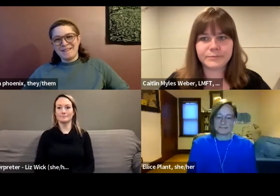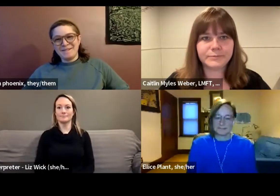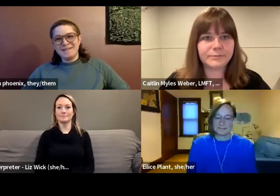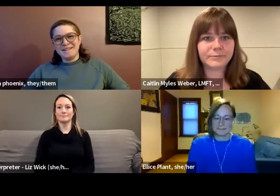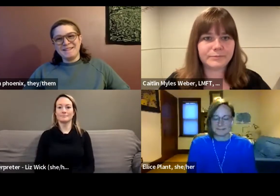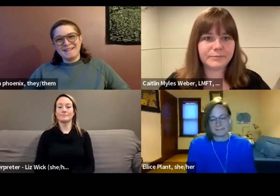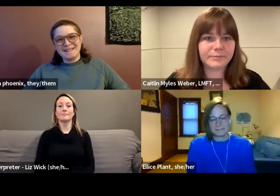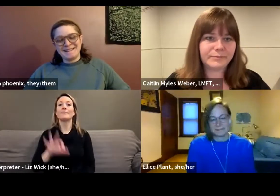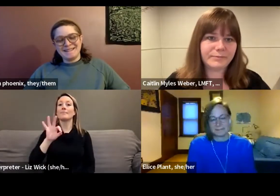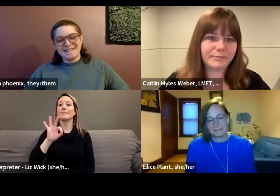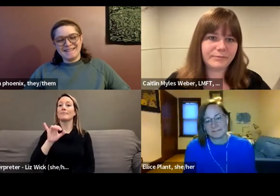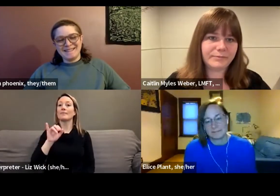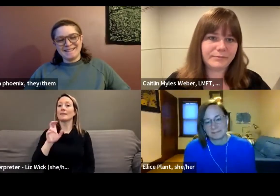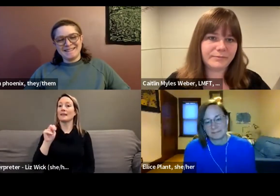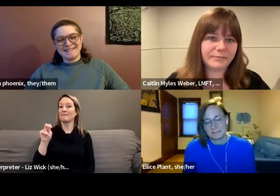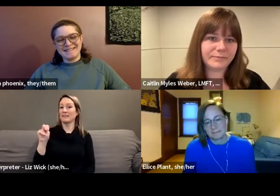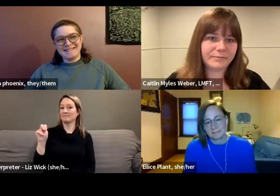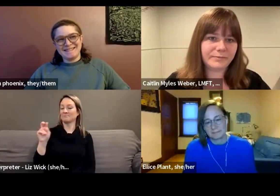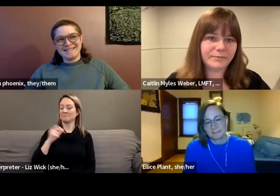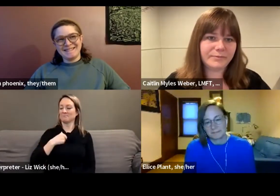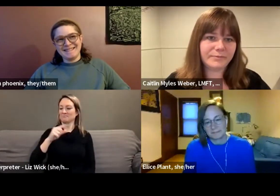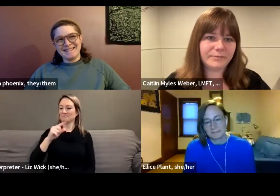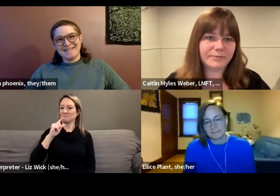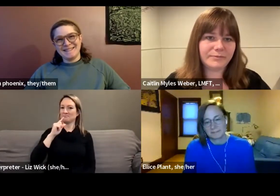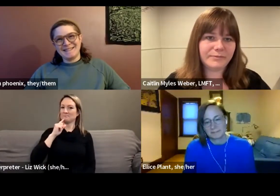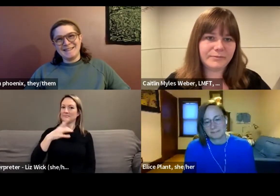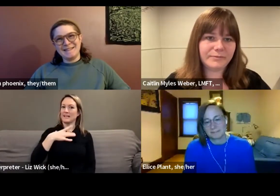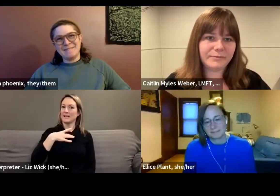I really like this theme